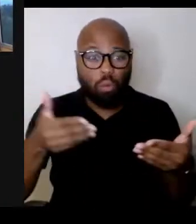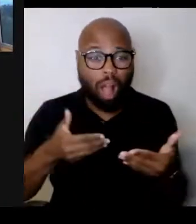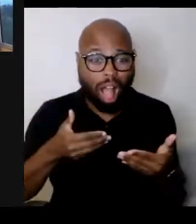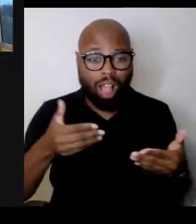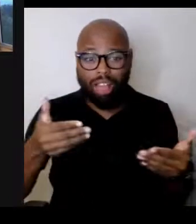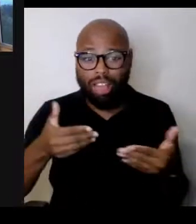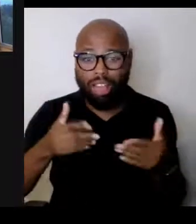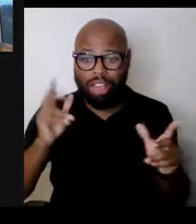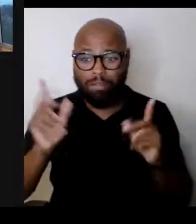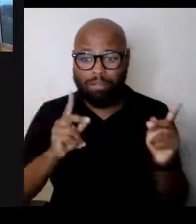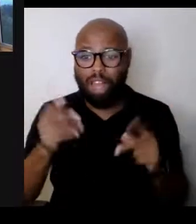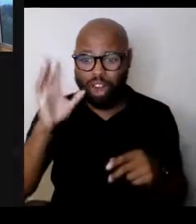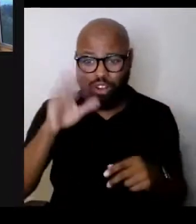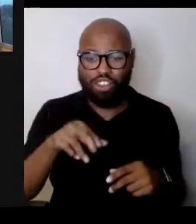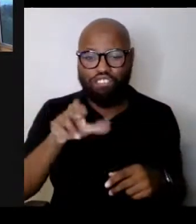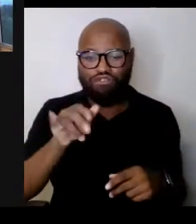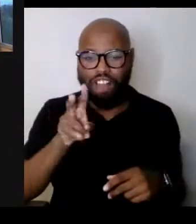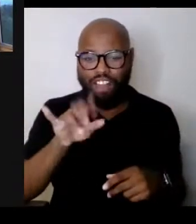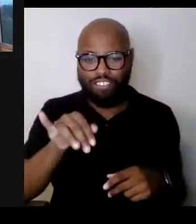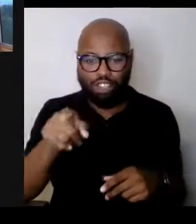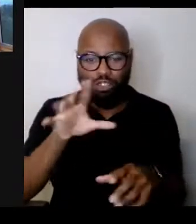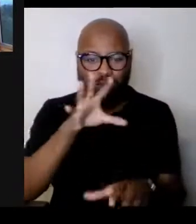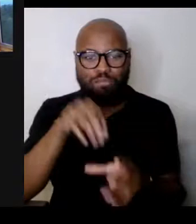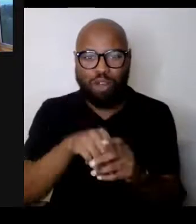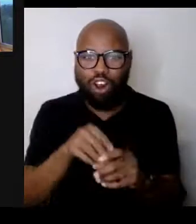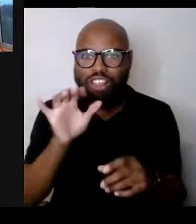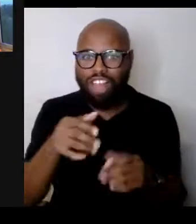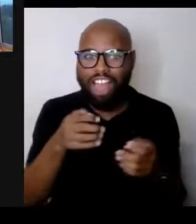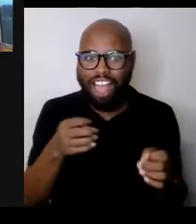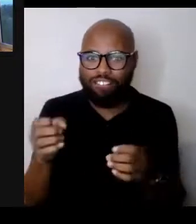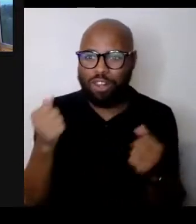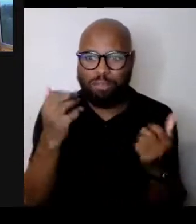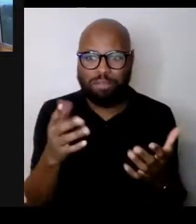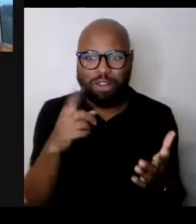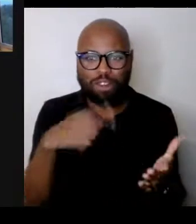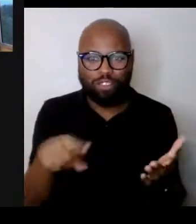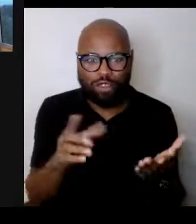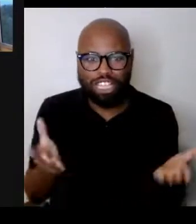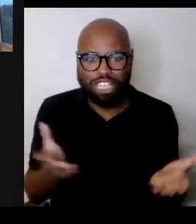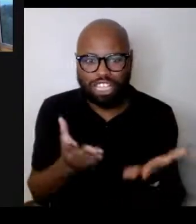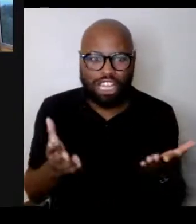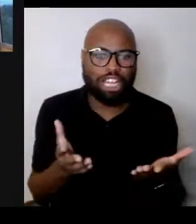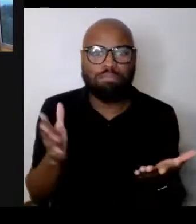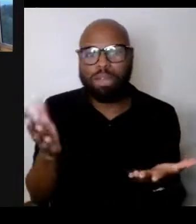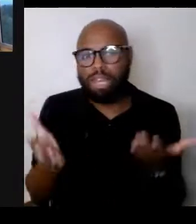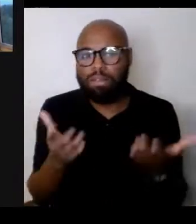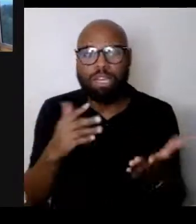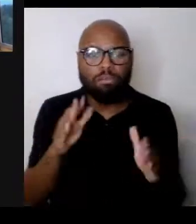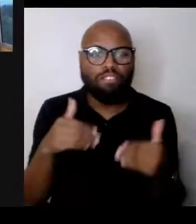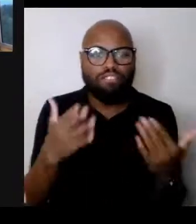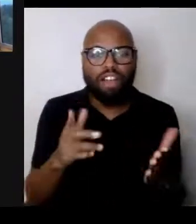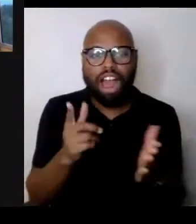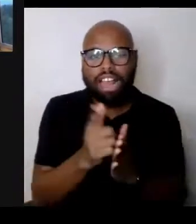you have been part of those efforts and many others here. Whether that is providing legal resources and food